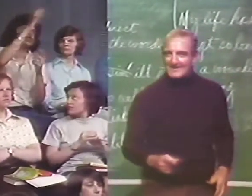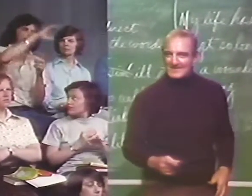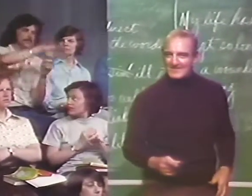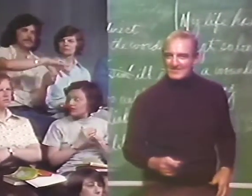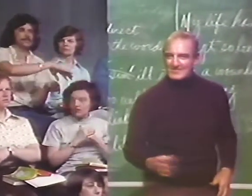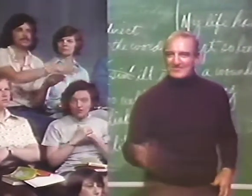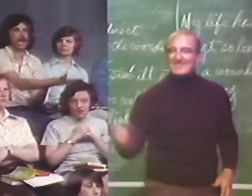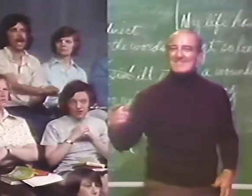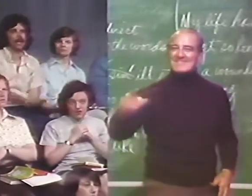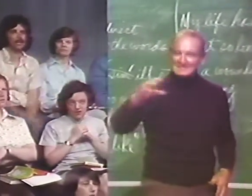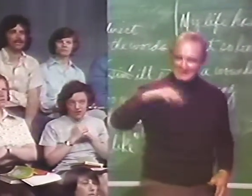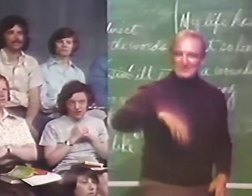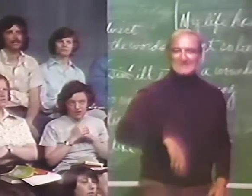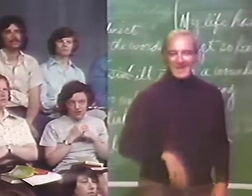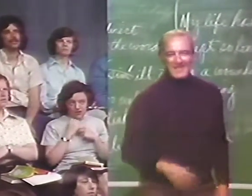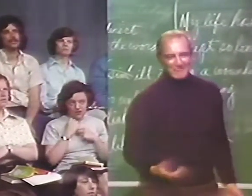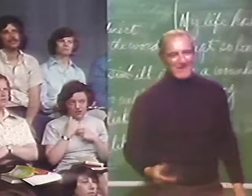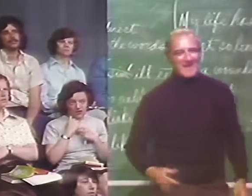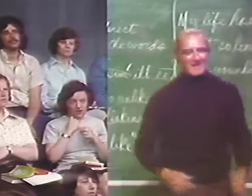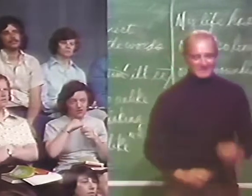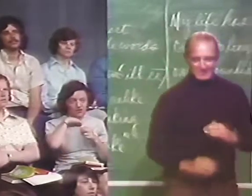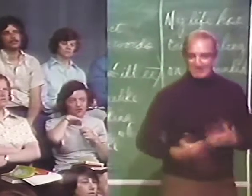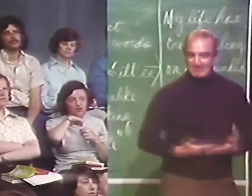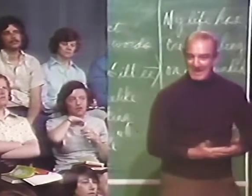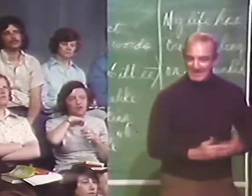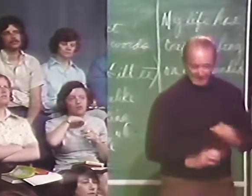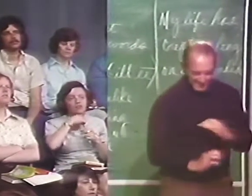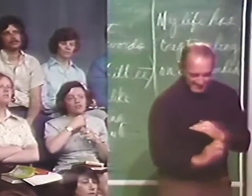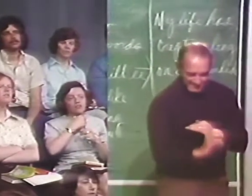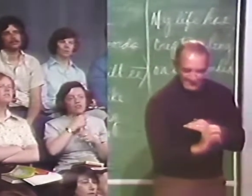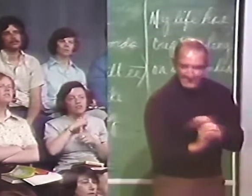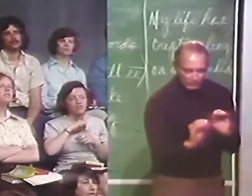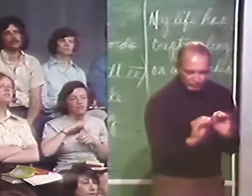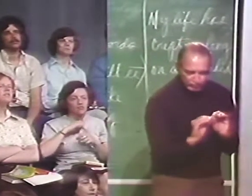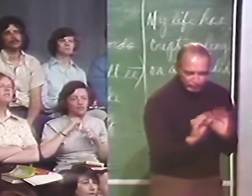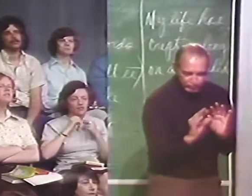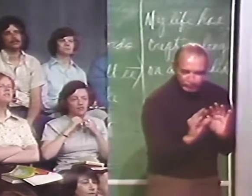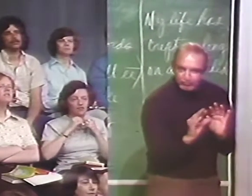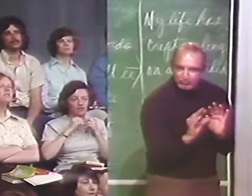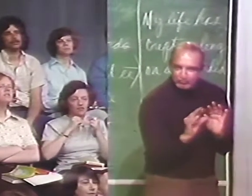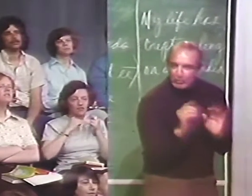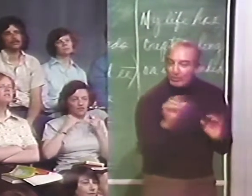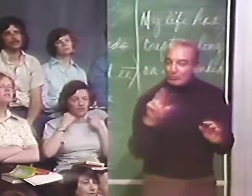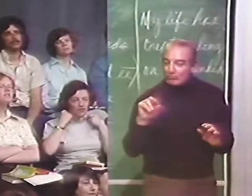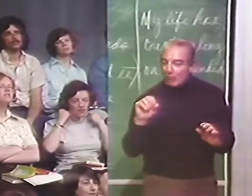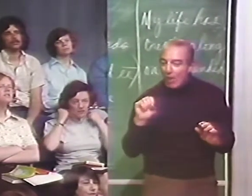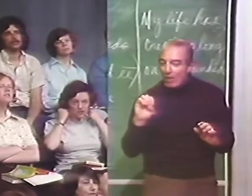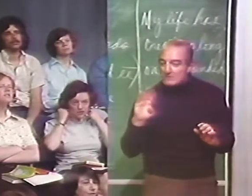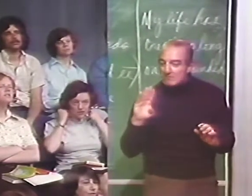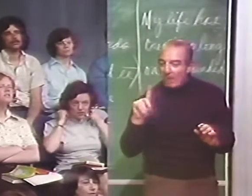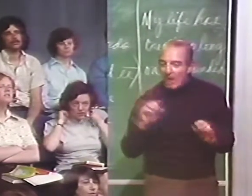LIKE A MAN'S GROWTH, OK... TO DEATH, RIGHT. BABY.